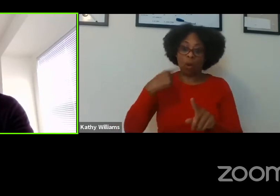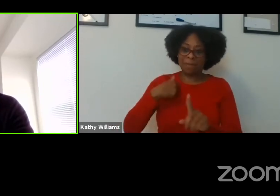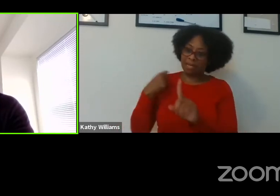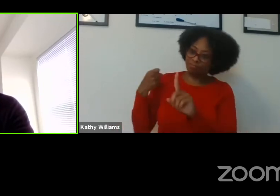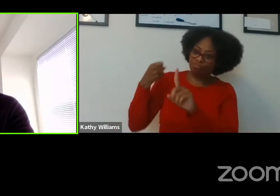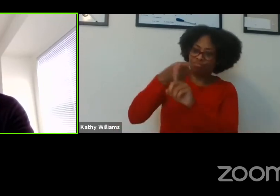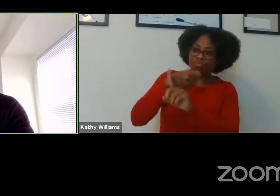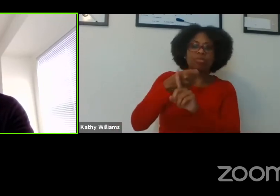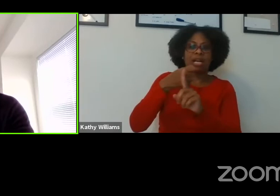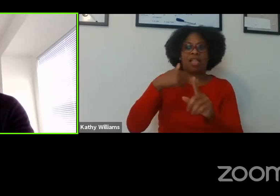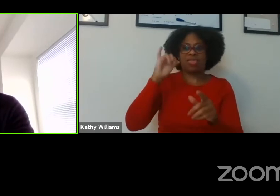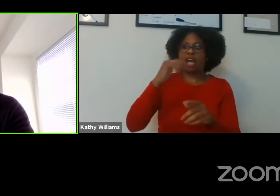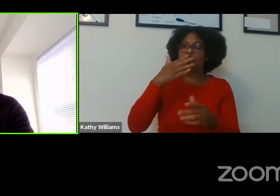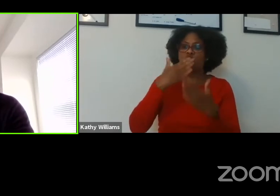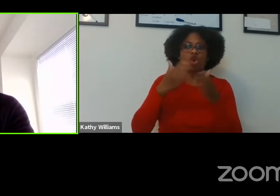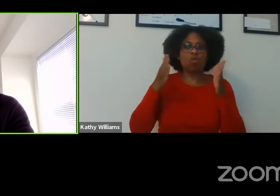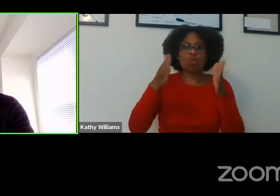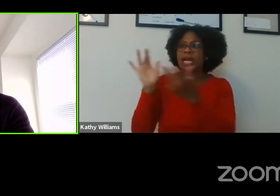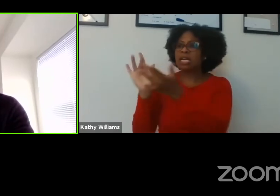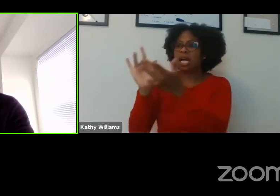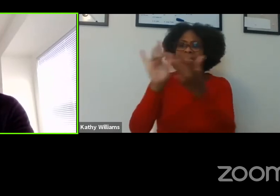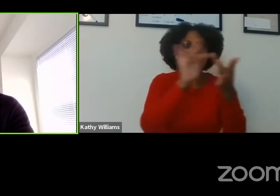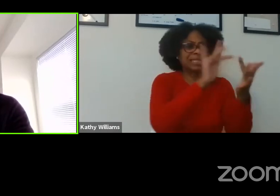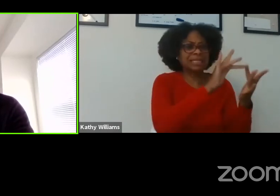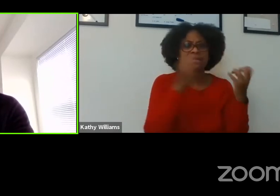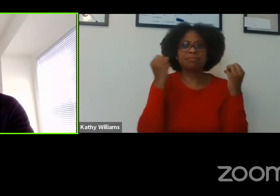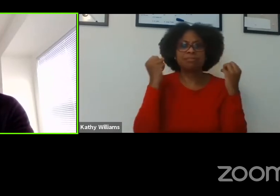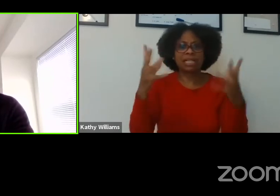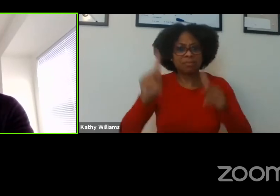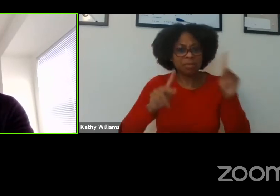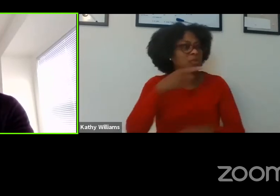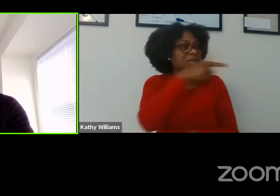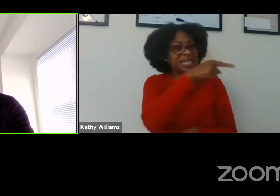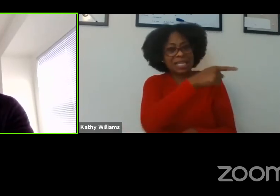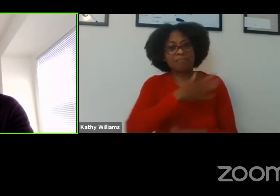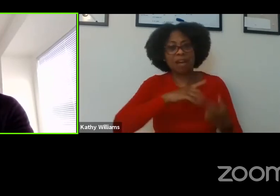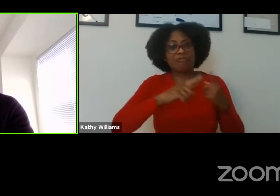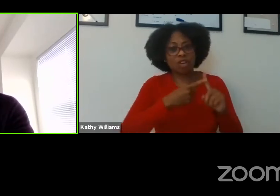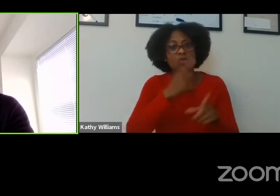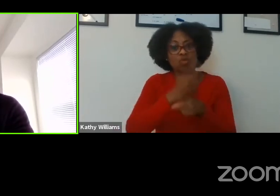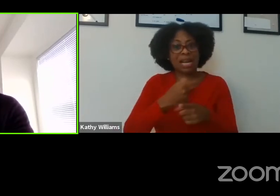as many people as I can. He was absolutely right. I still had a lot of work to do.